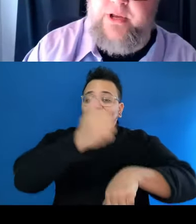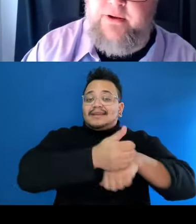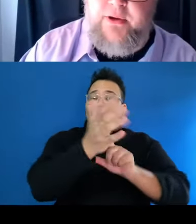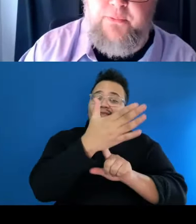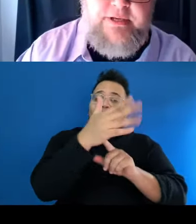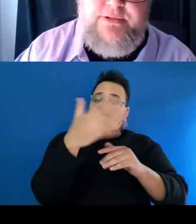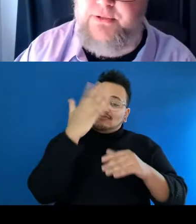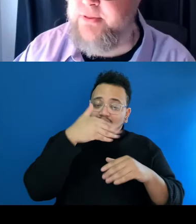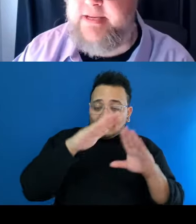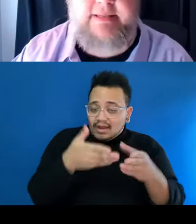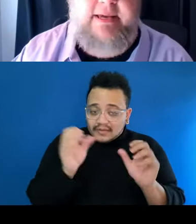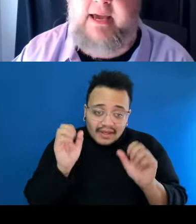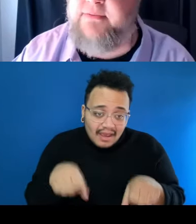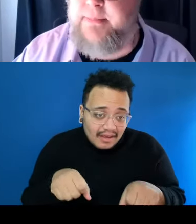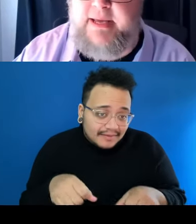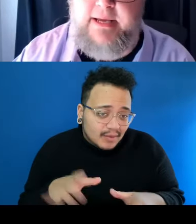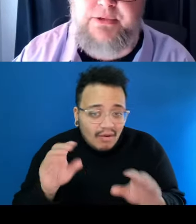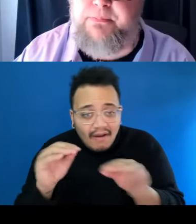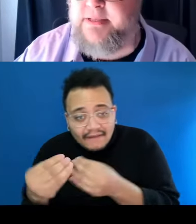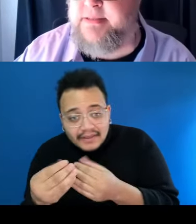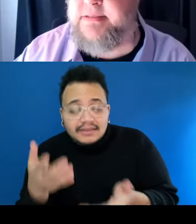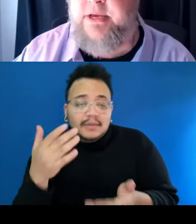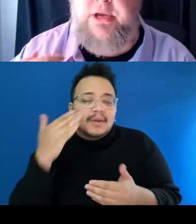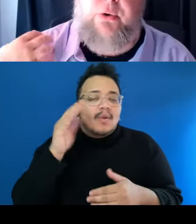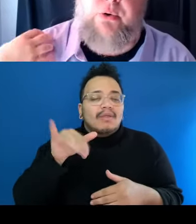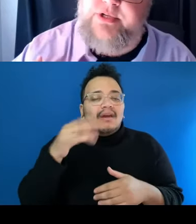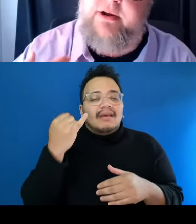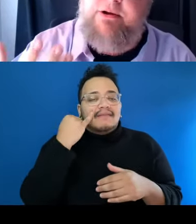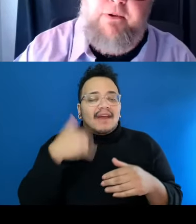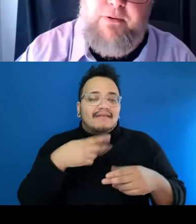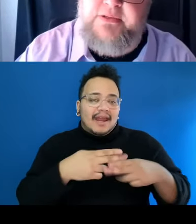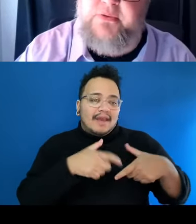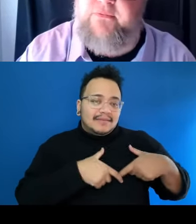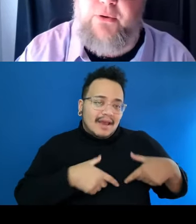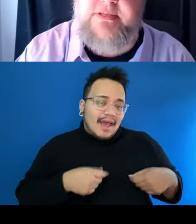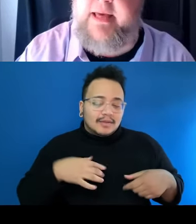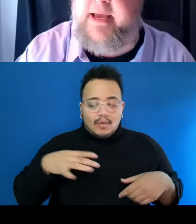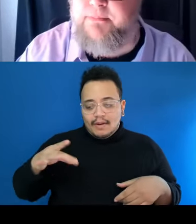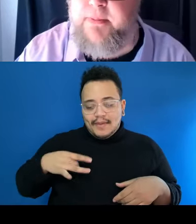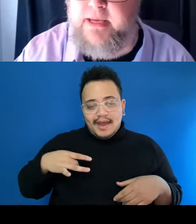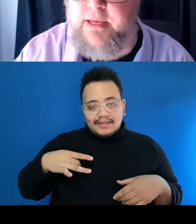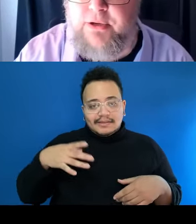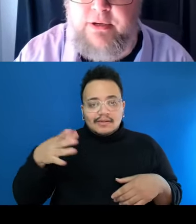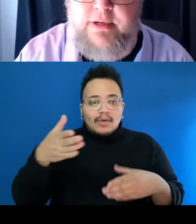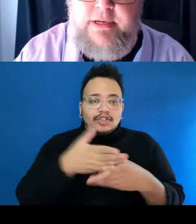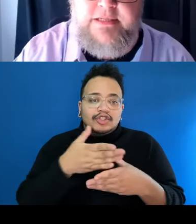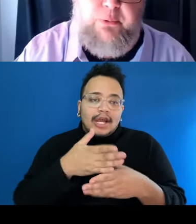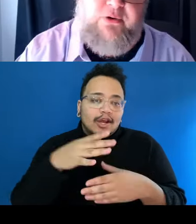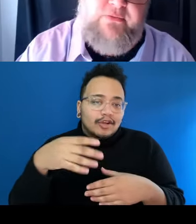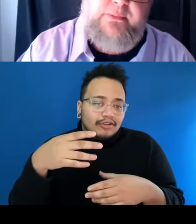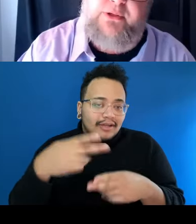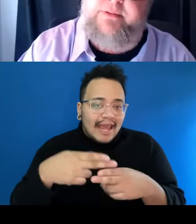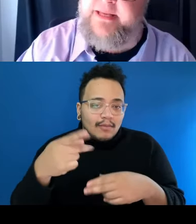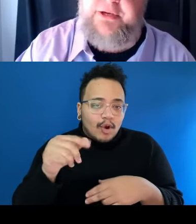We know that when you do things like have name tags or buttons or share your pronouns with folks that can be making your support visible.